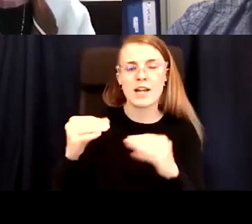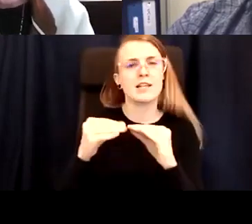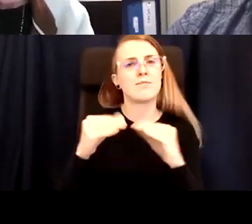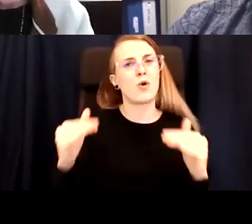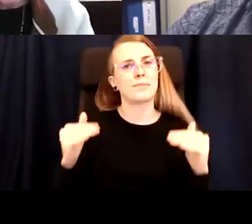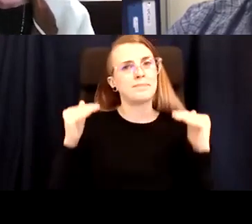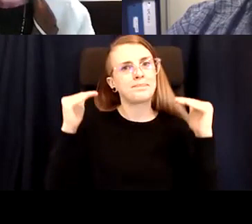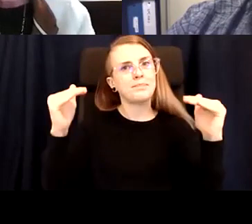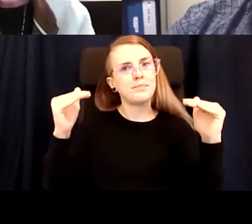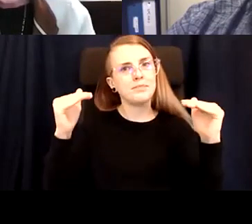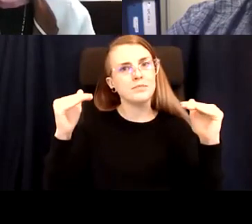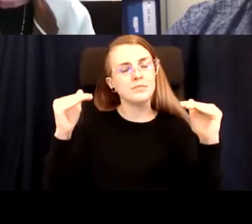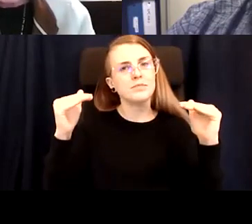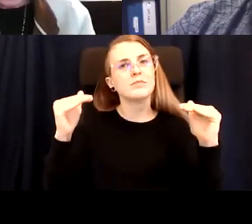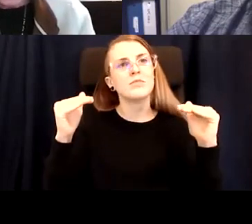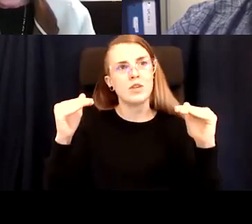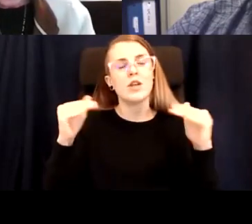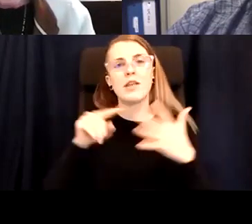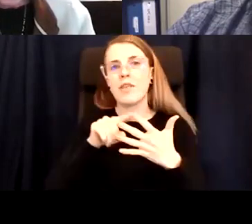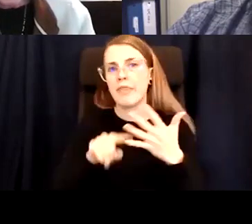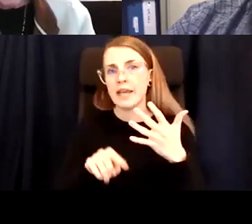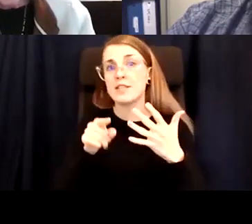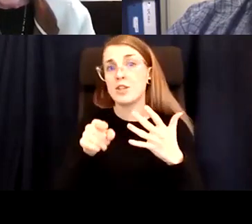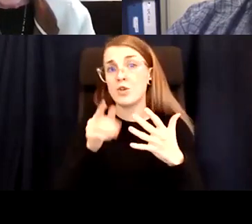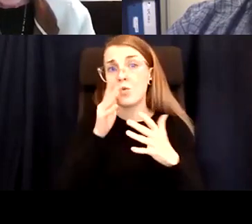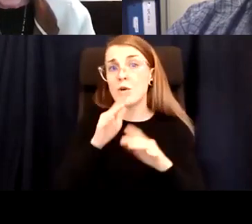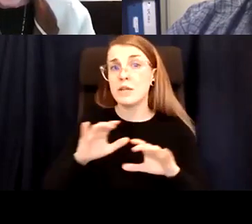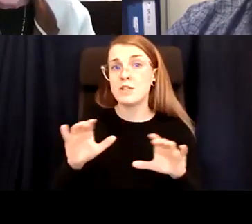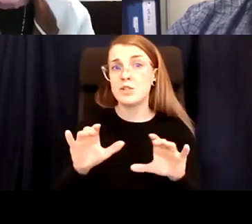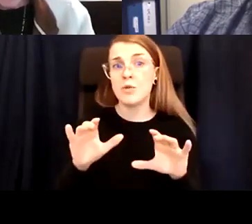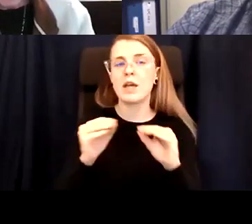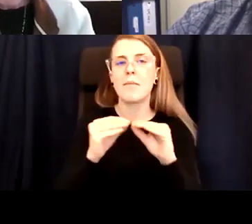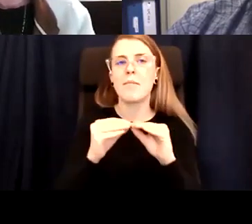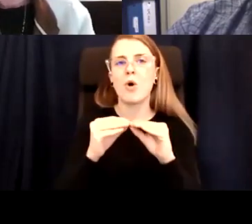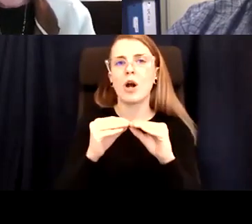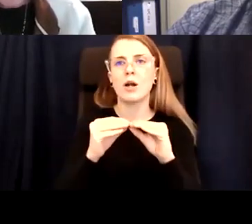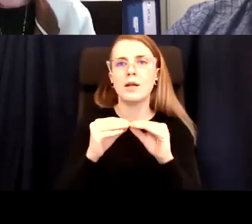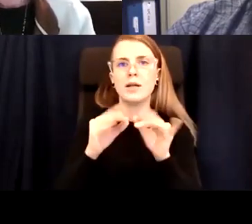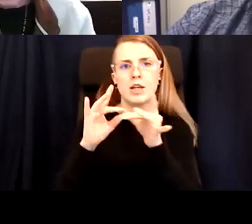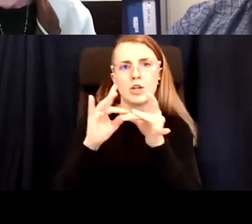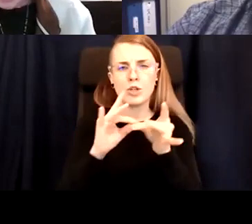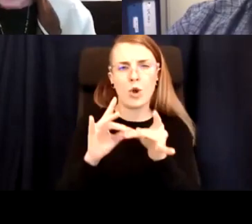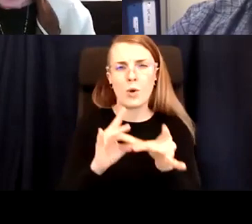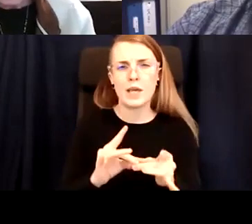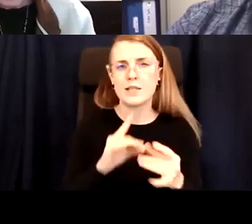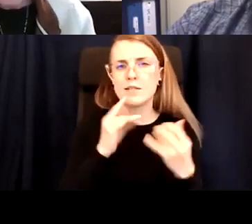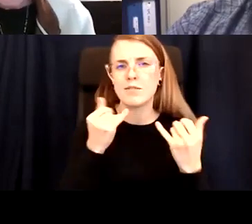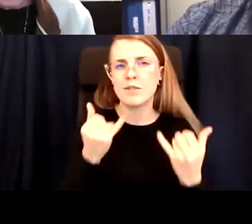tighter. The things that you're doing is much more cohesive now, and your standards are much